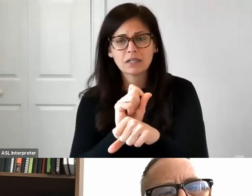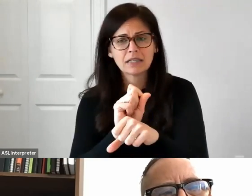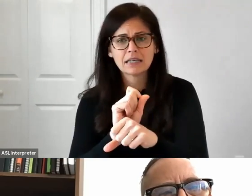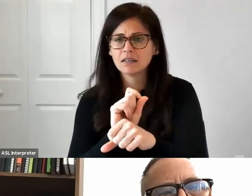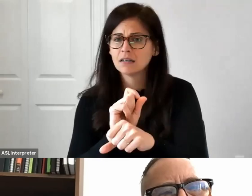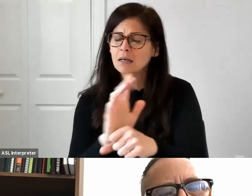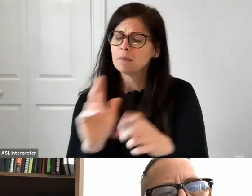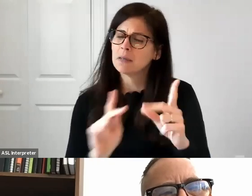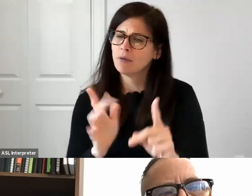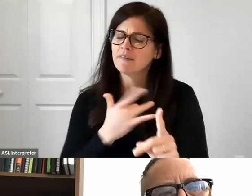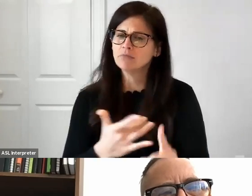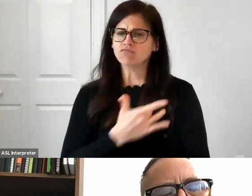that we can't even describe,